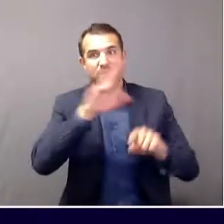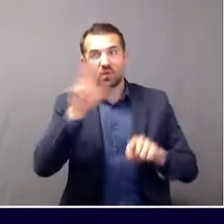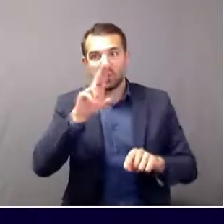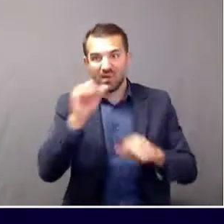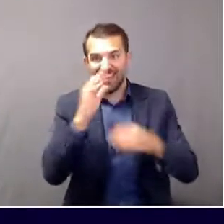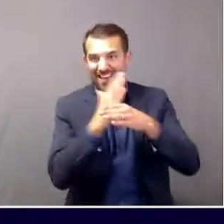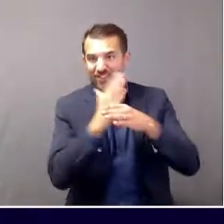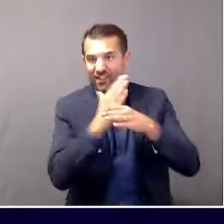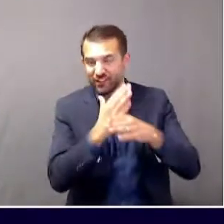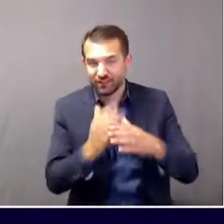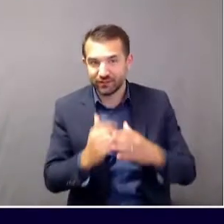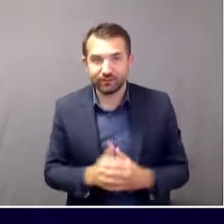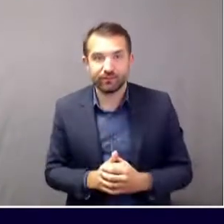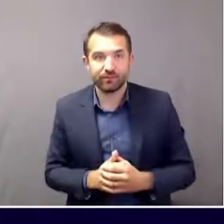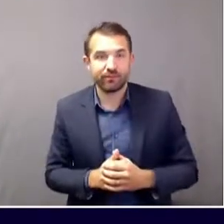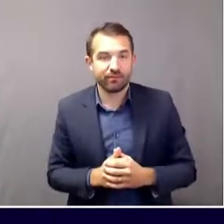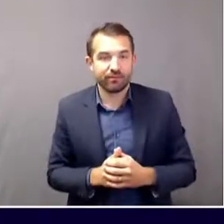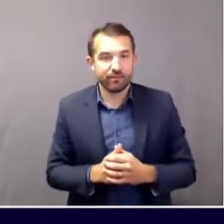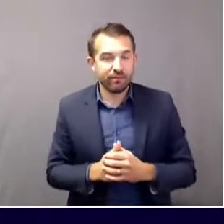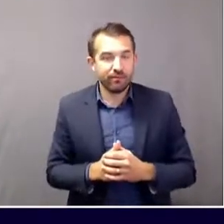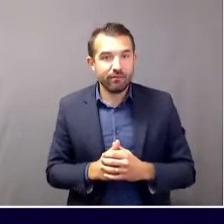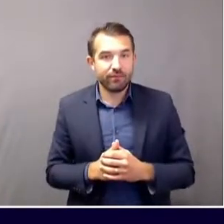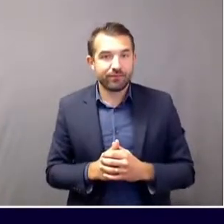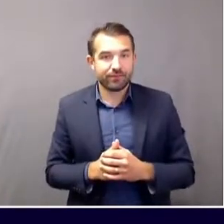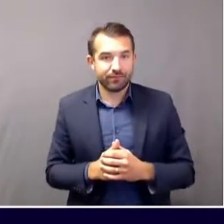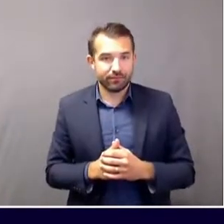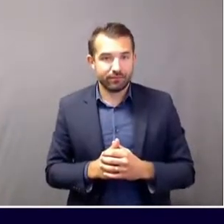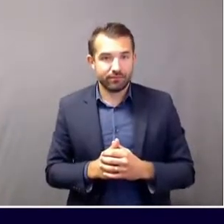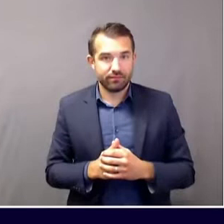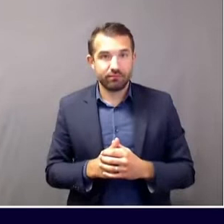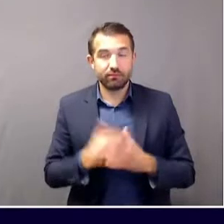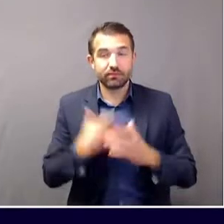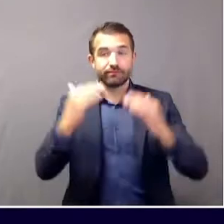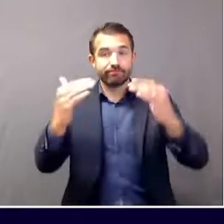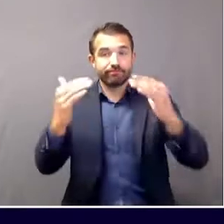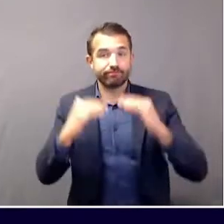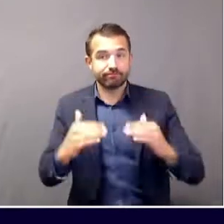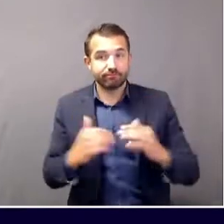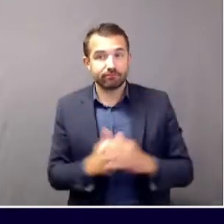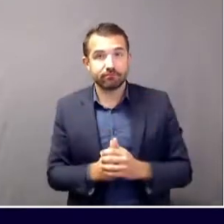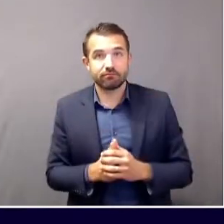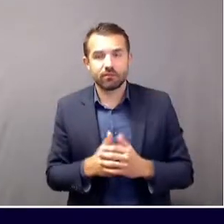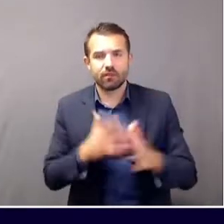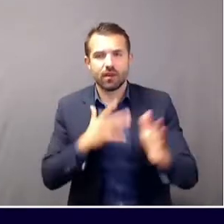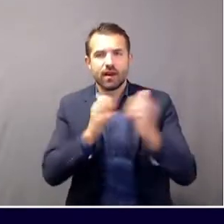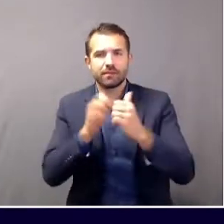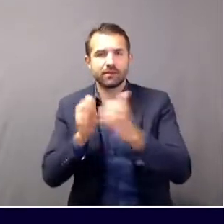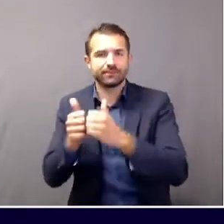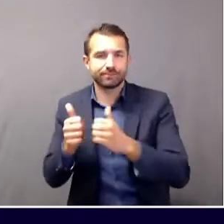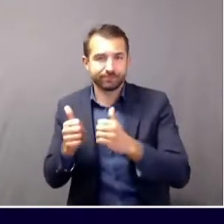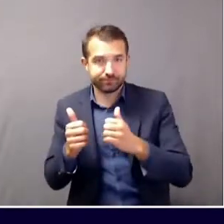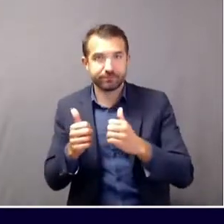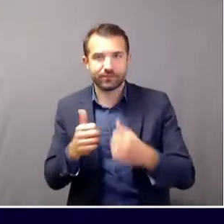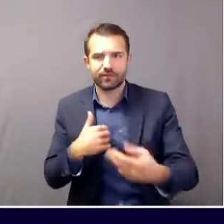before we turn things over for questions